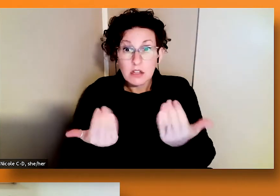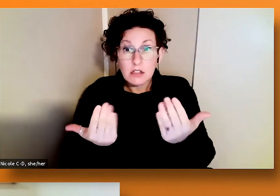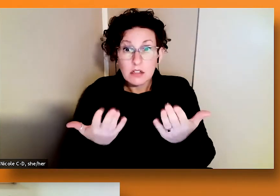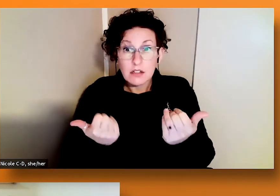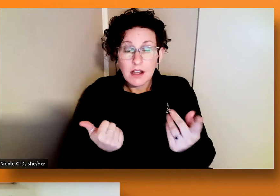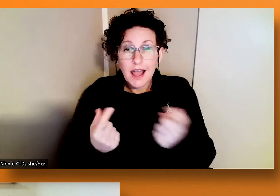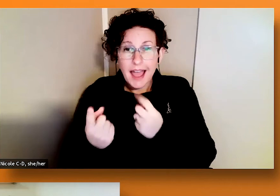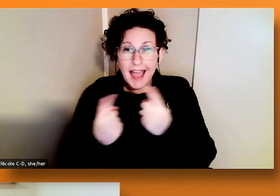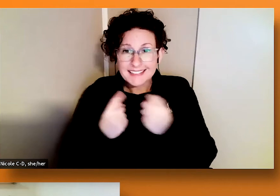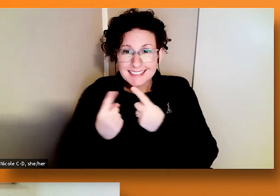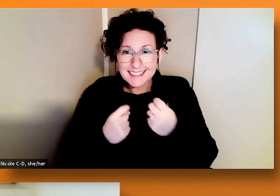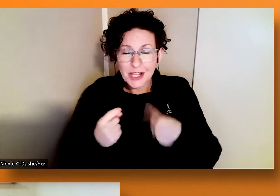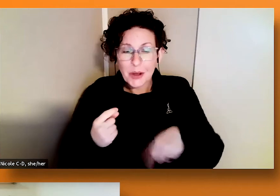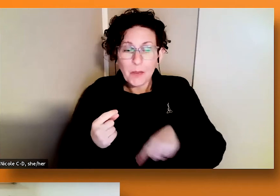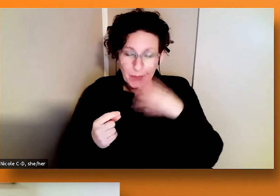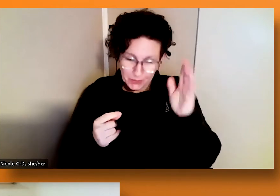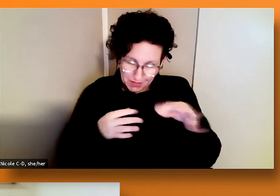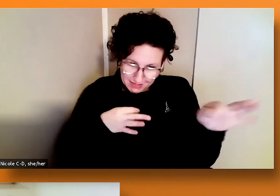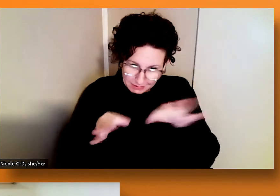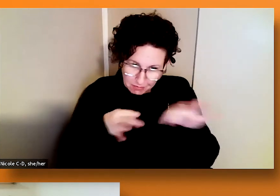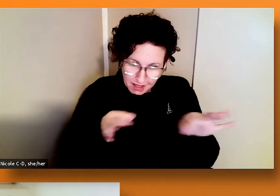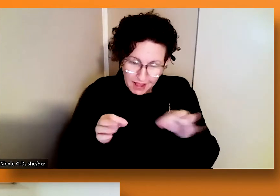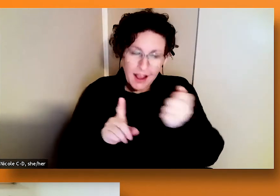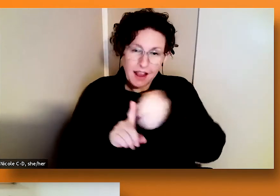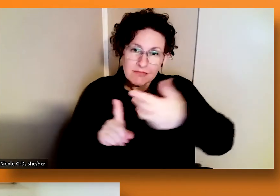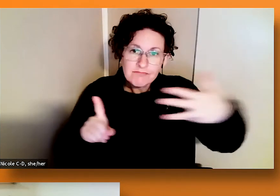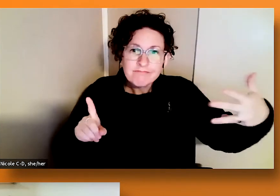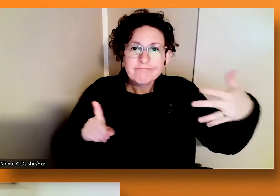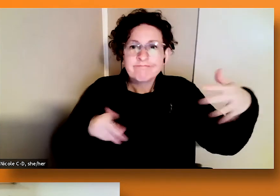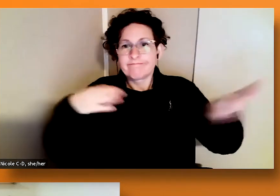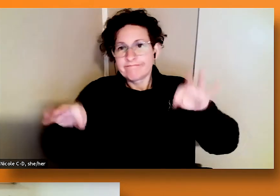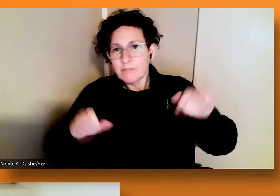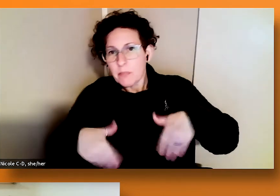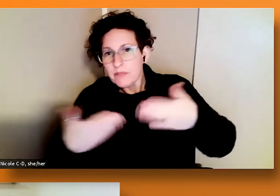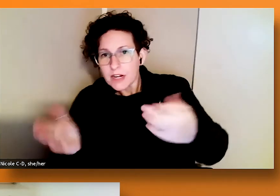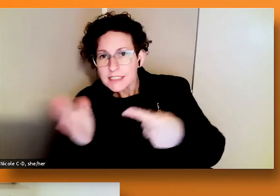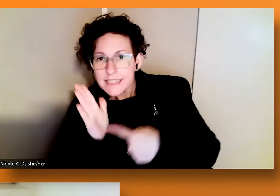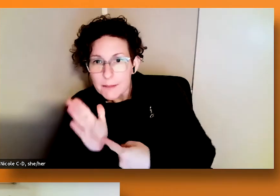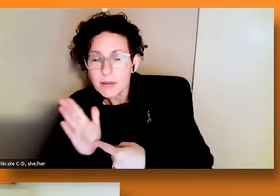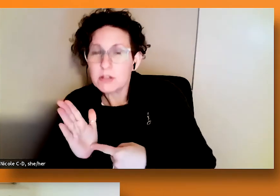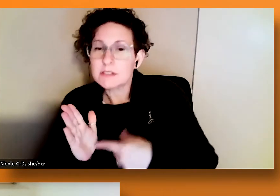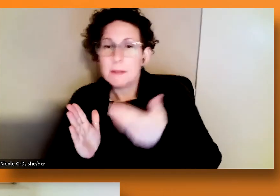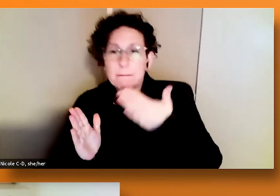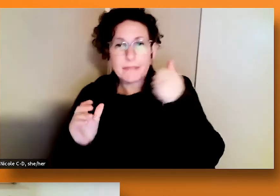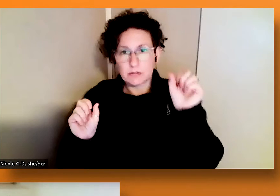We'll point you to... explain as best we can.